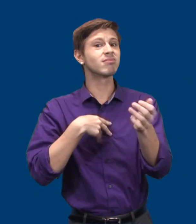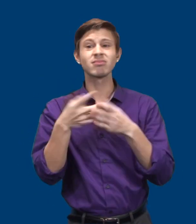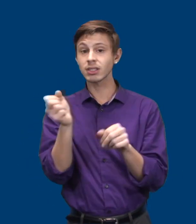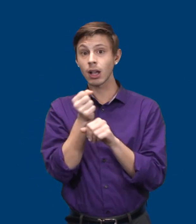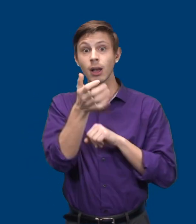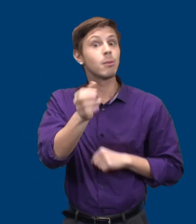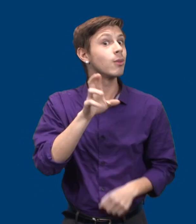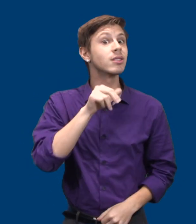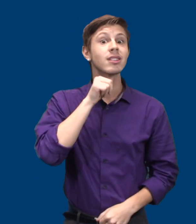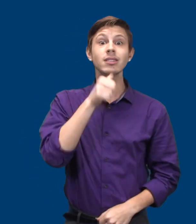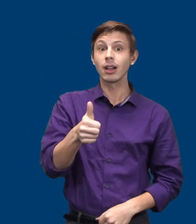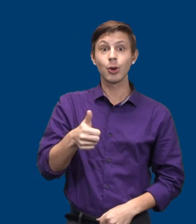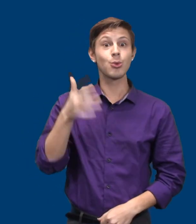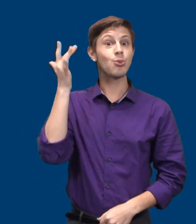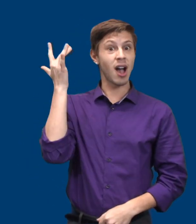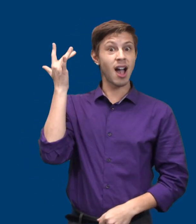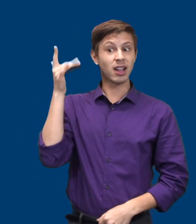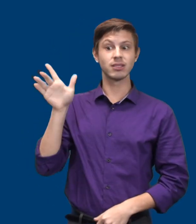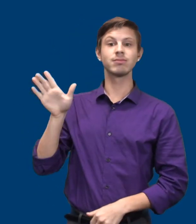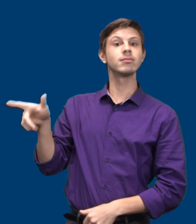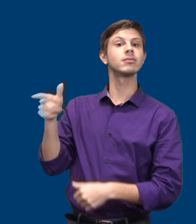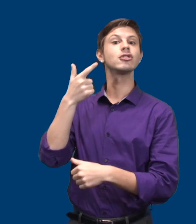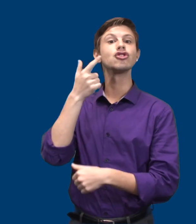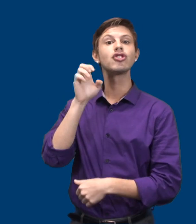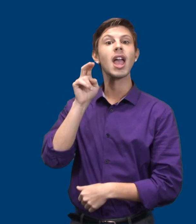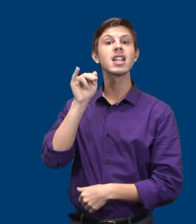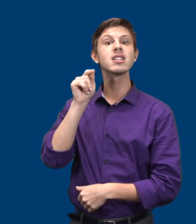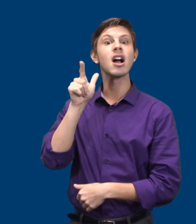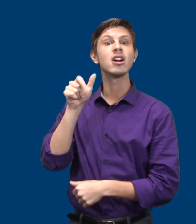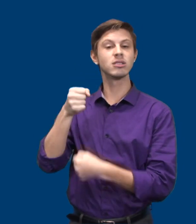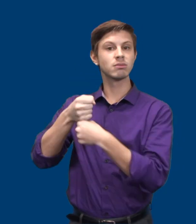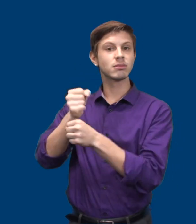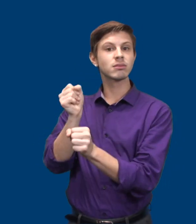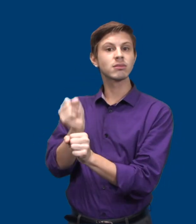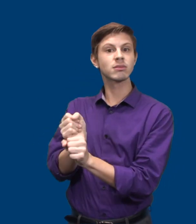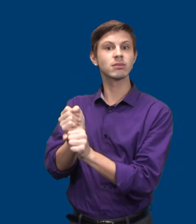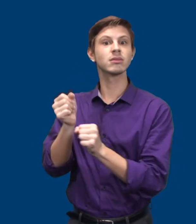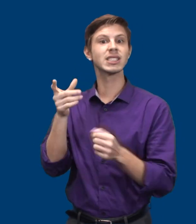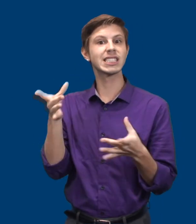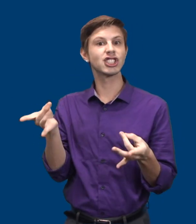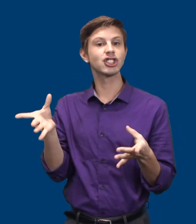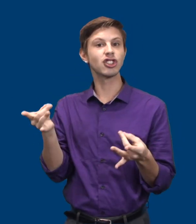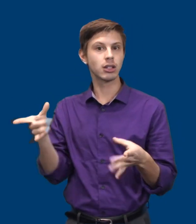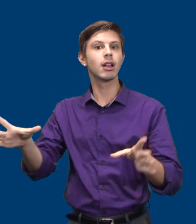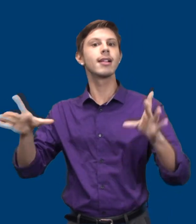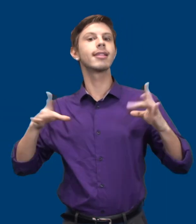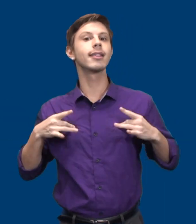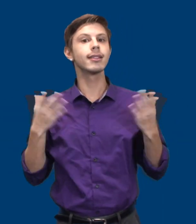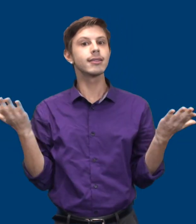Even if you do not cum, your genitals still make discharge, so you can get gonorrhea.